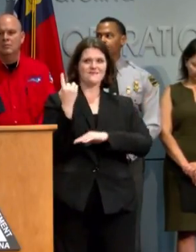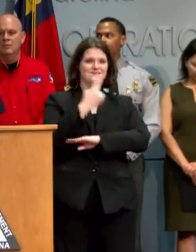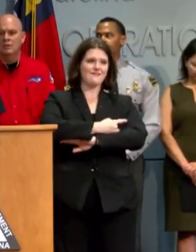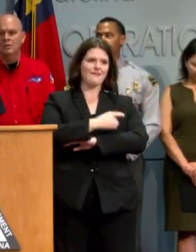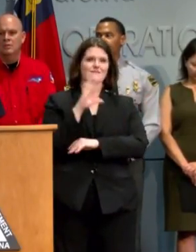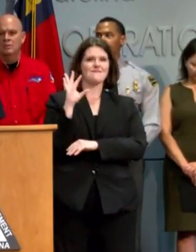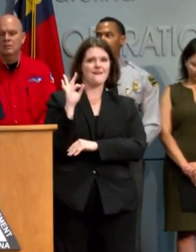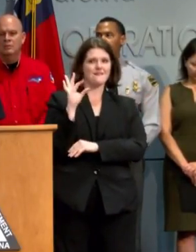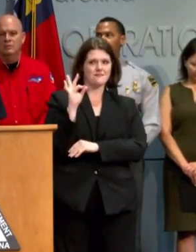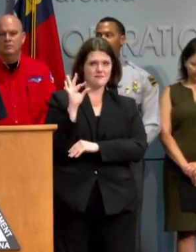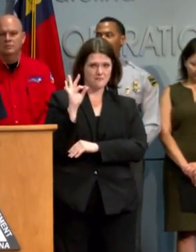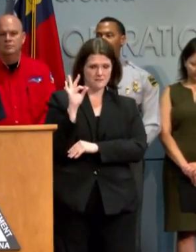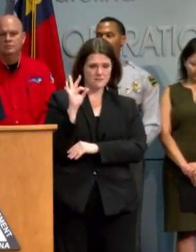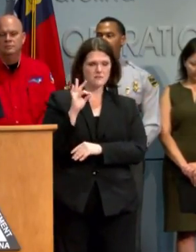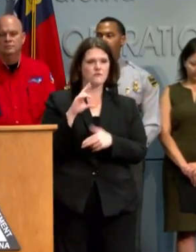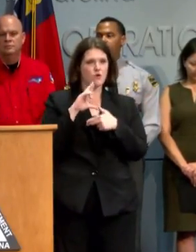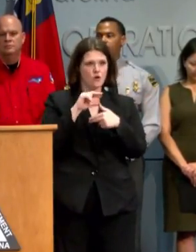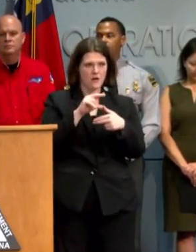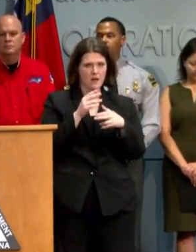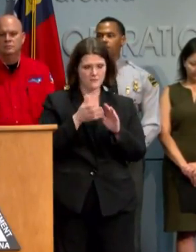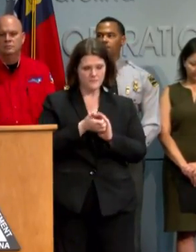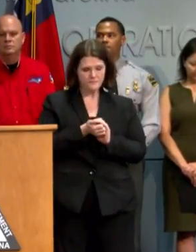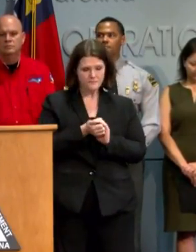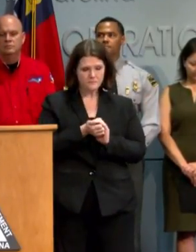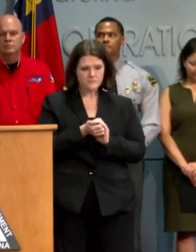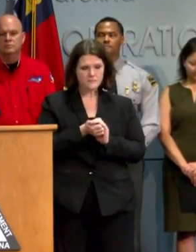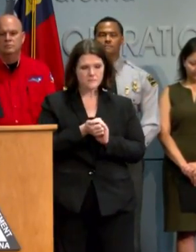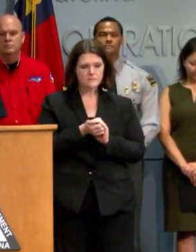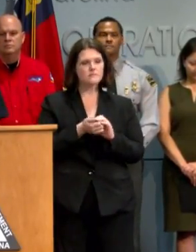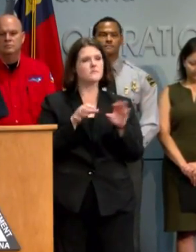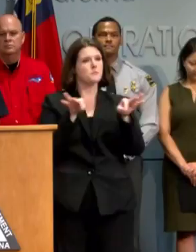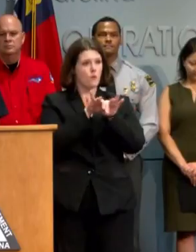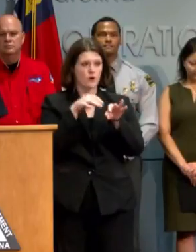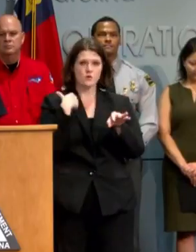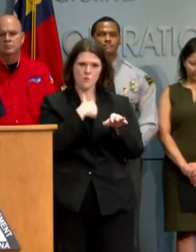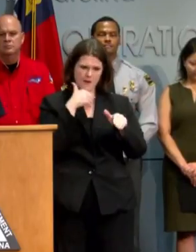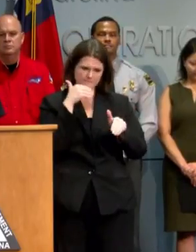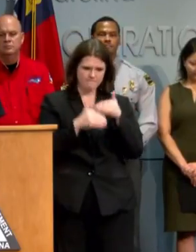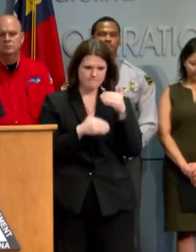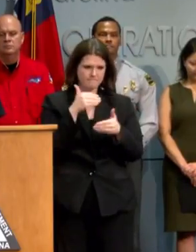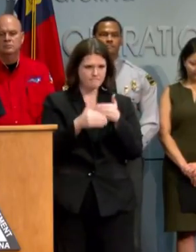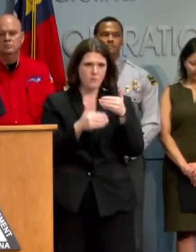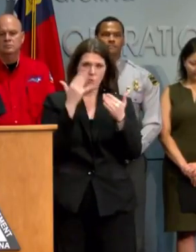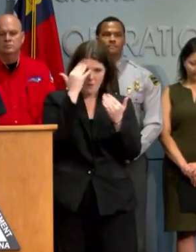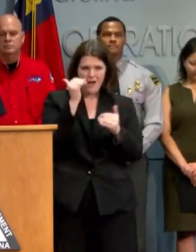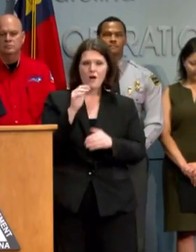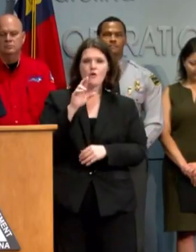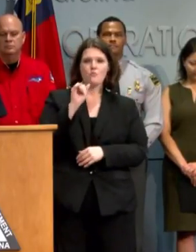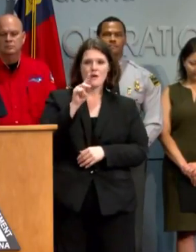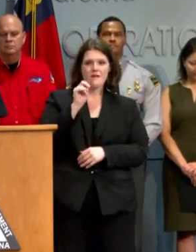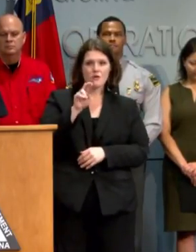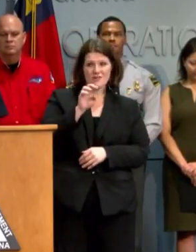VOLUNTEERS, AND ALSO THE FOLKS FROM PRIVATE SECTOR. DAY NINE OF THE OPERATION FOR